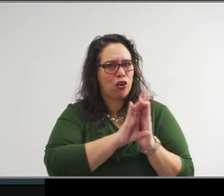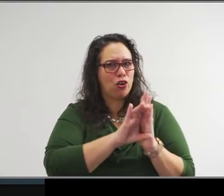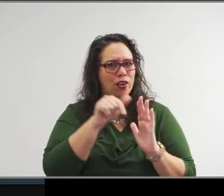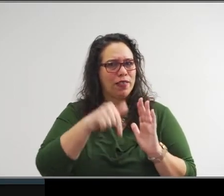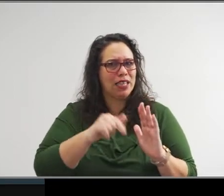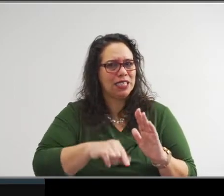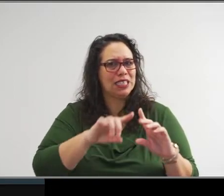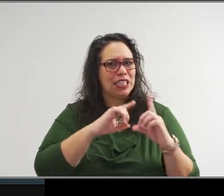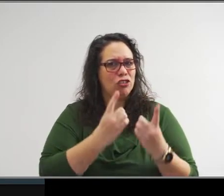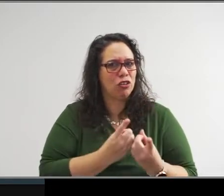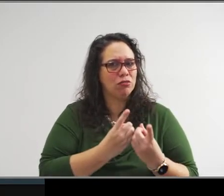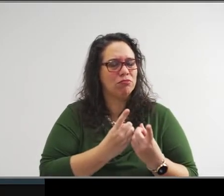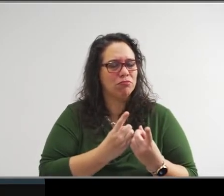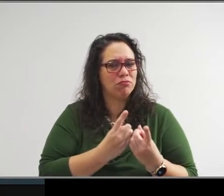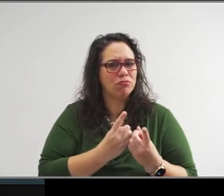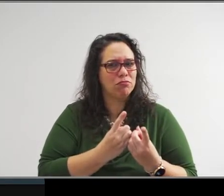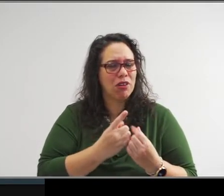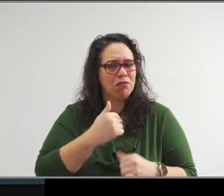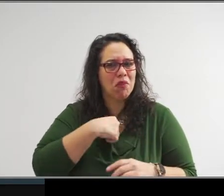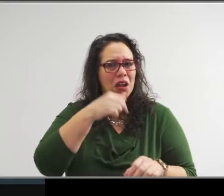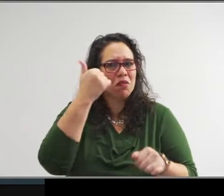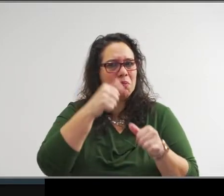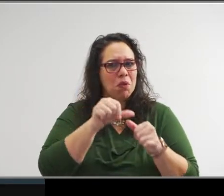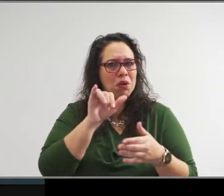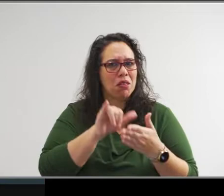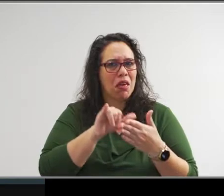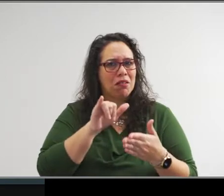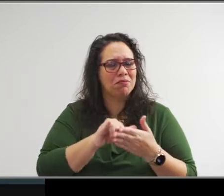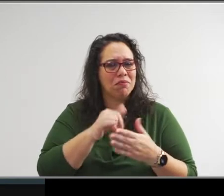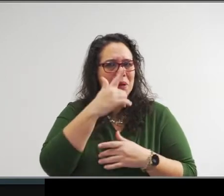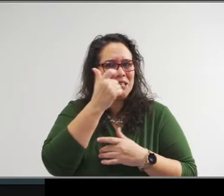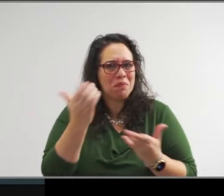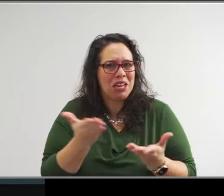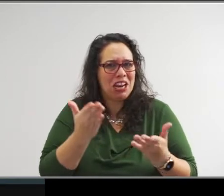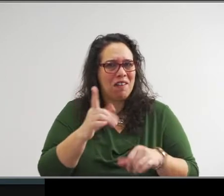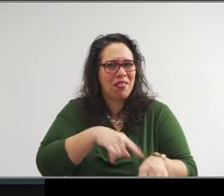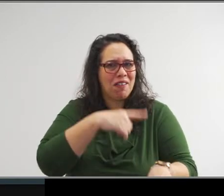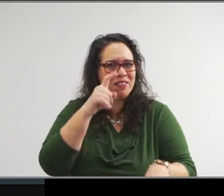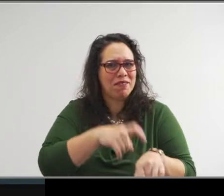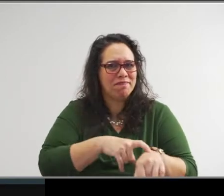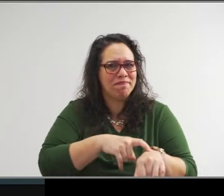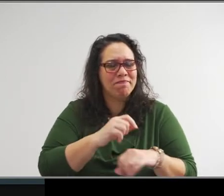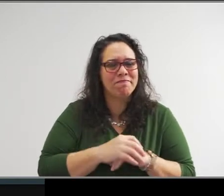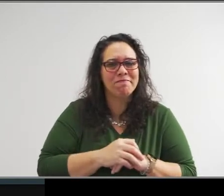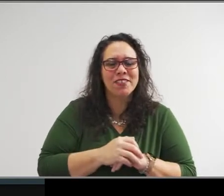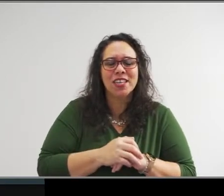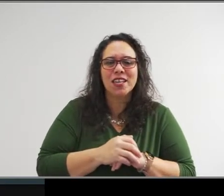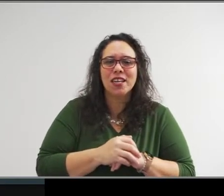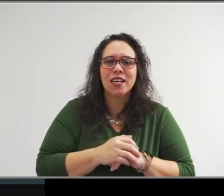which is a very long time. So sometimes it always seems